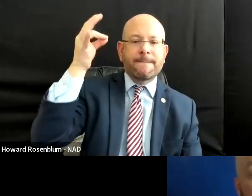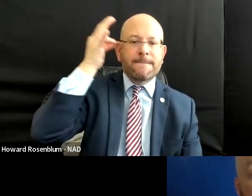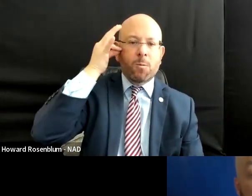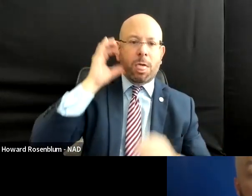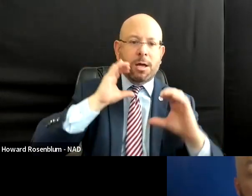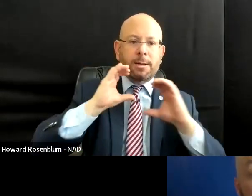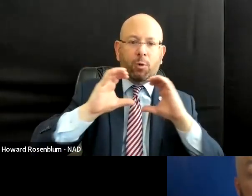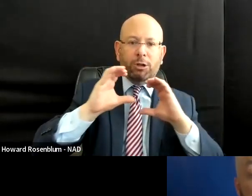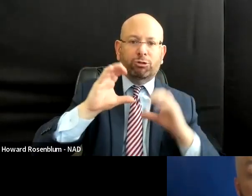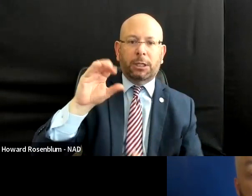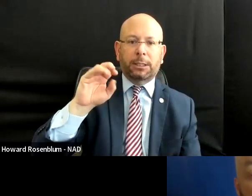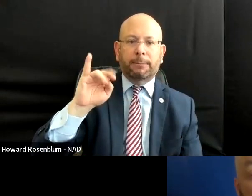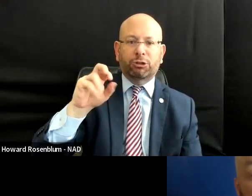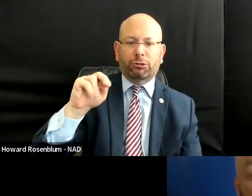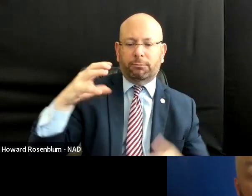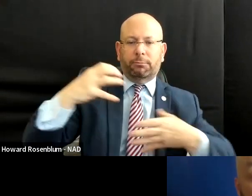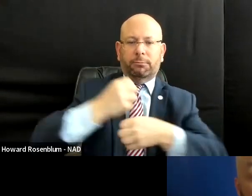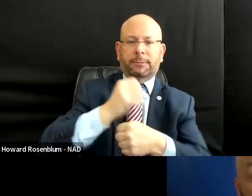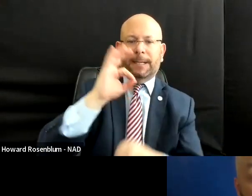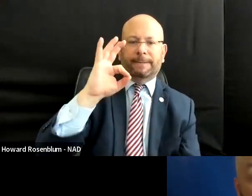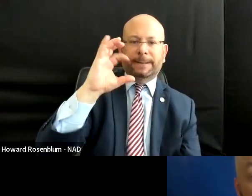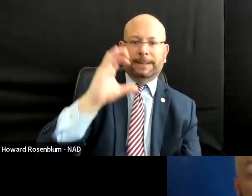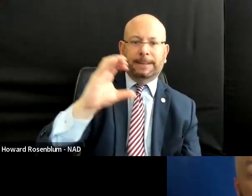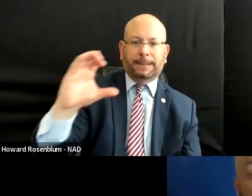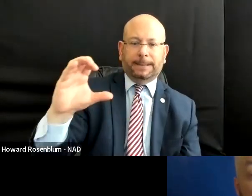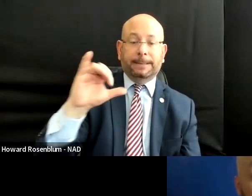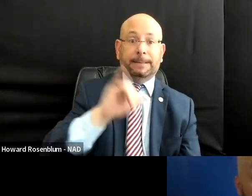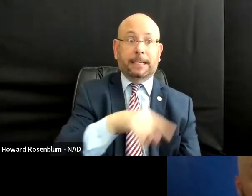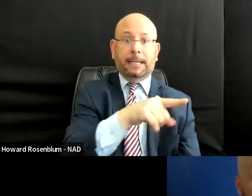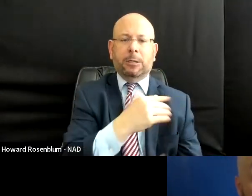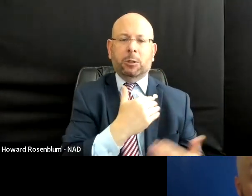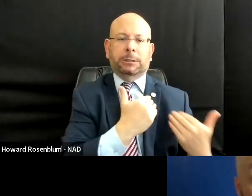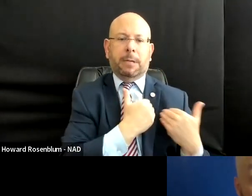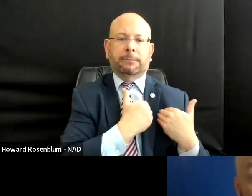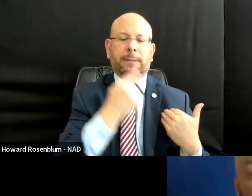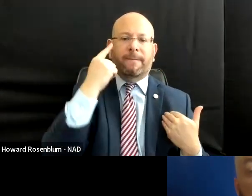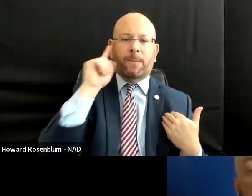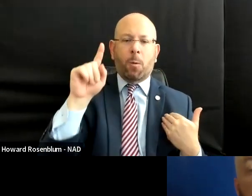corporations and we'll go into each one of those. As far as the law goes, there's some legislation which different associations